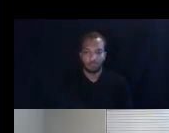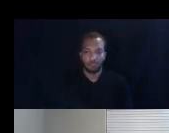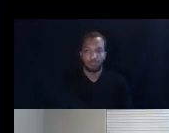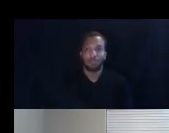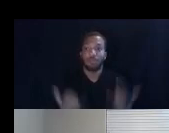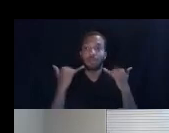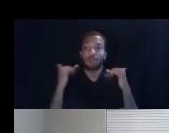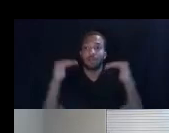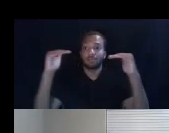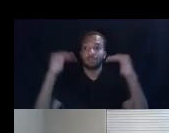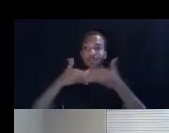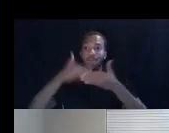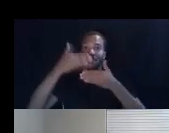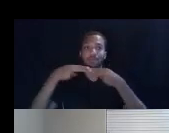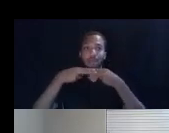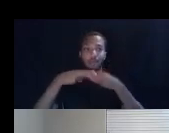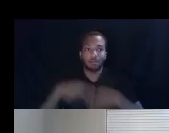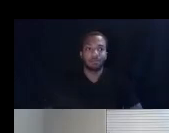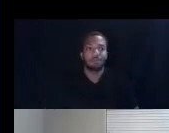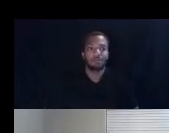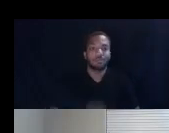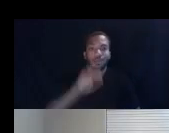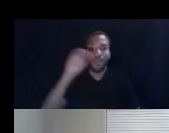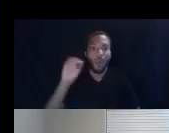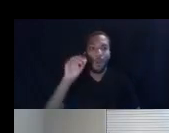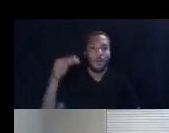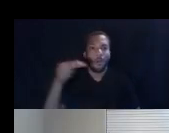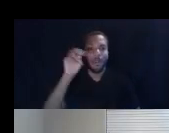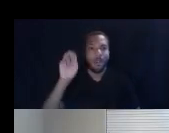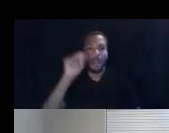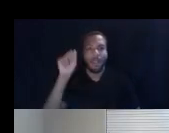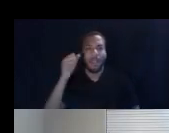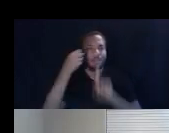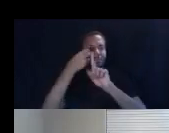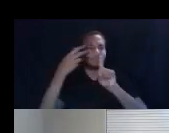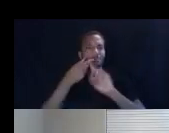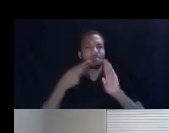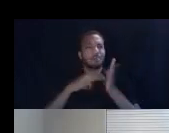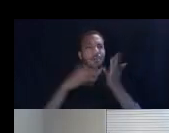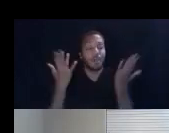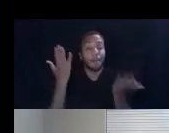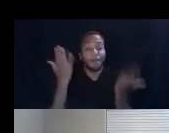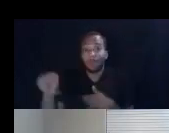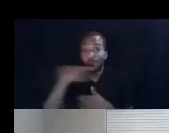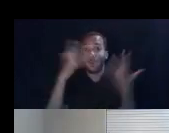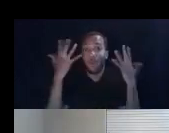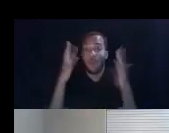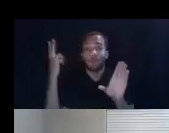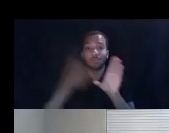All right, next slide. You might wonder who is OHEA? Maybe you've been to one of our events before. Maybe this is totally new to you.